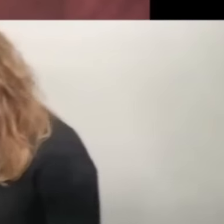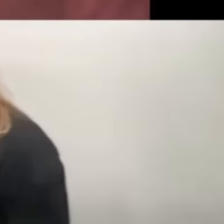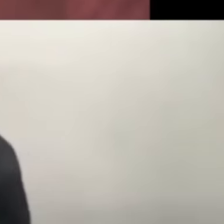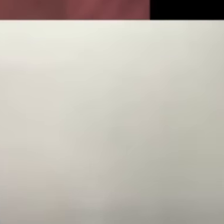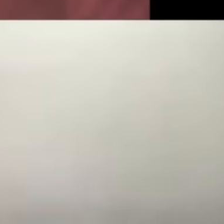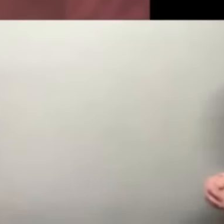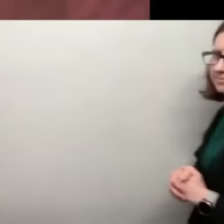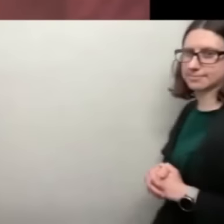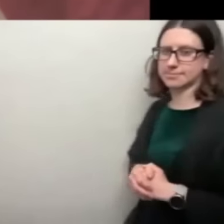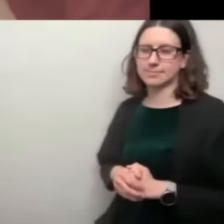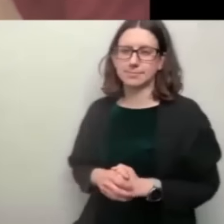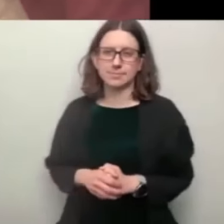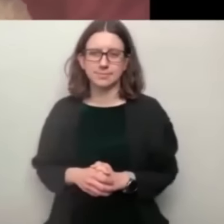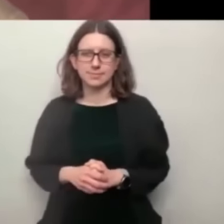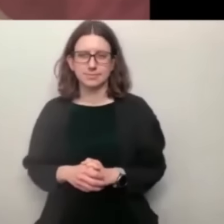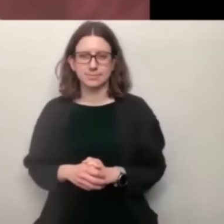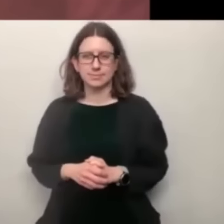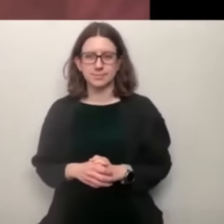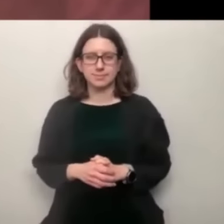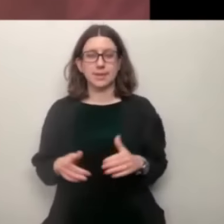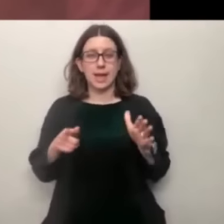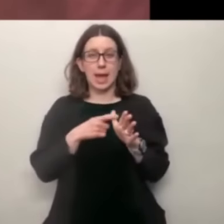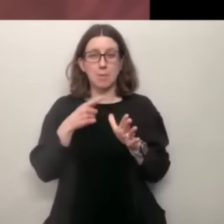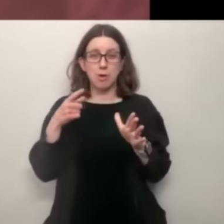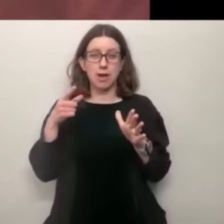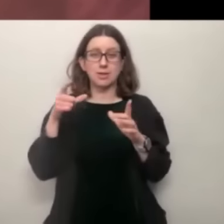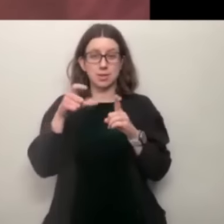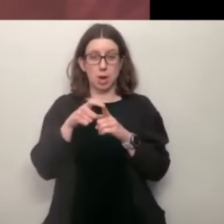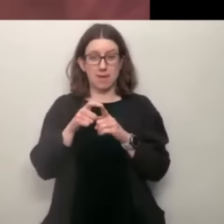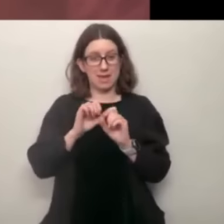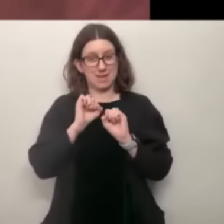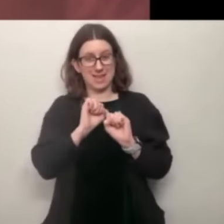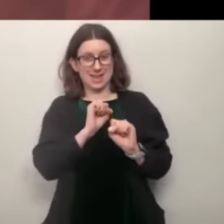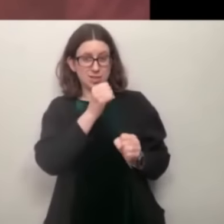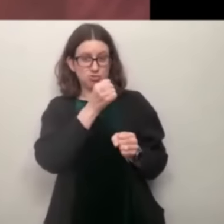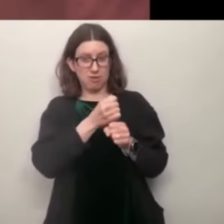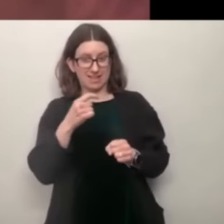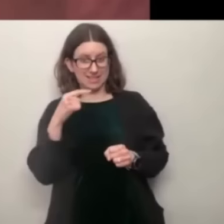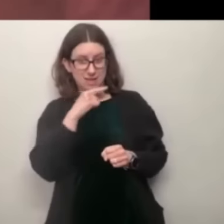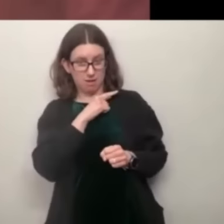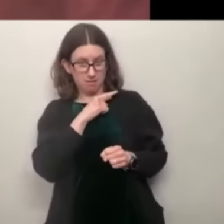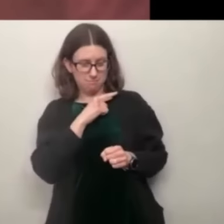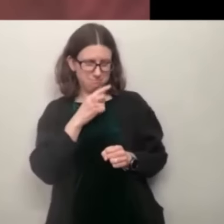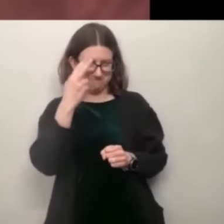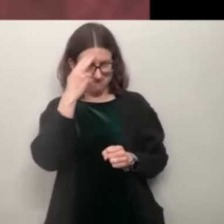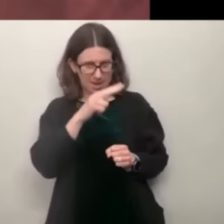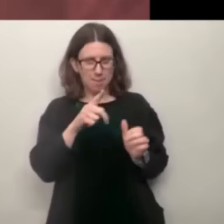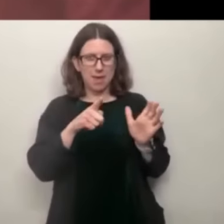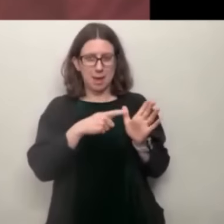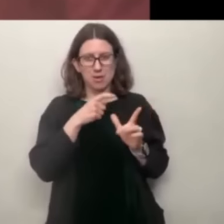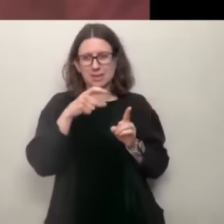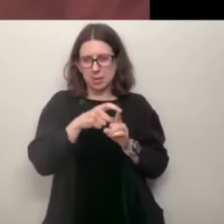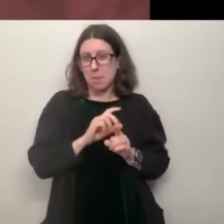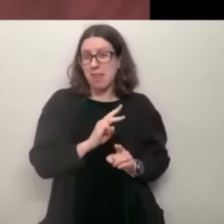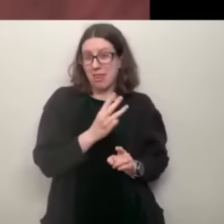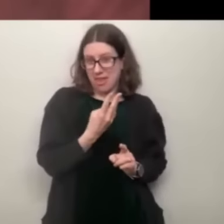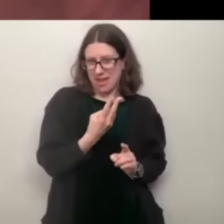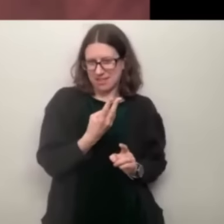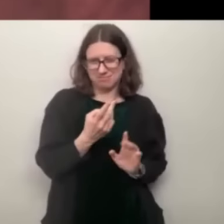The grandson of Abraham Darby, Abraham Darby III, just to keep things simple, took over the running